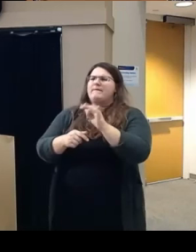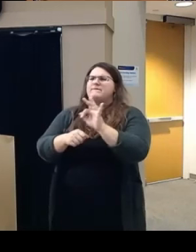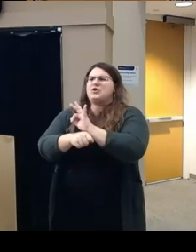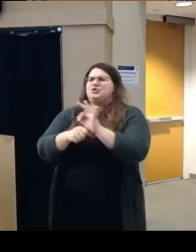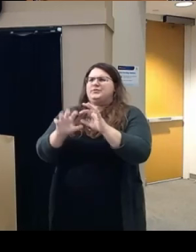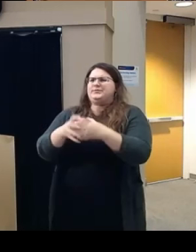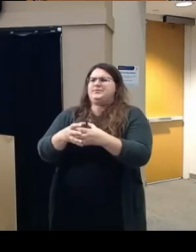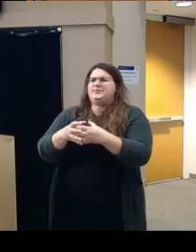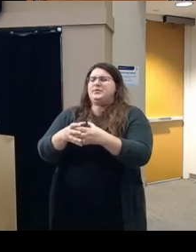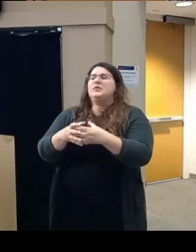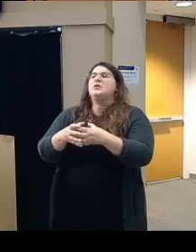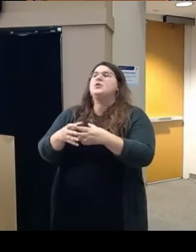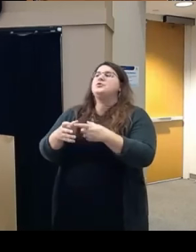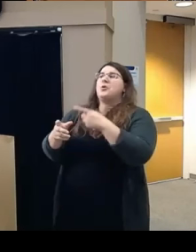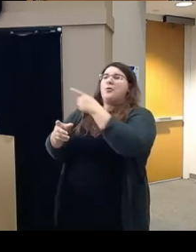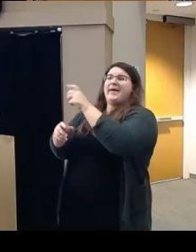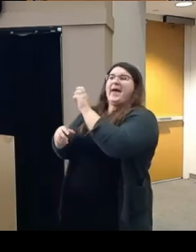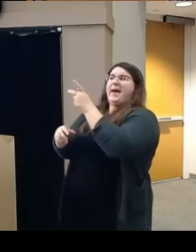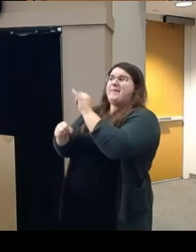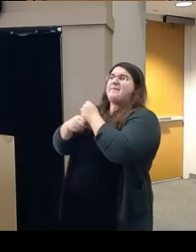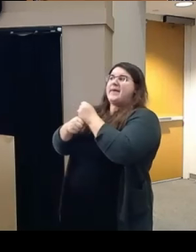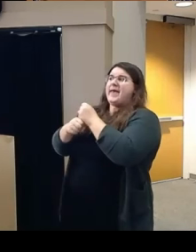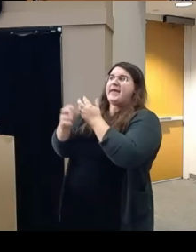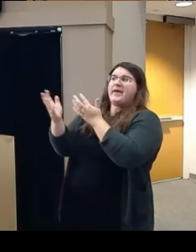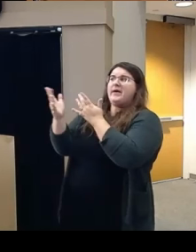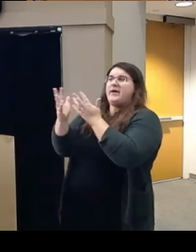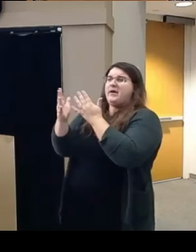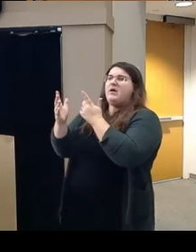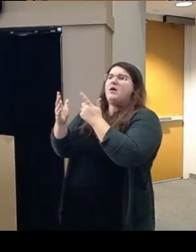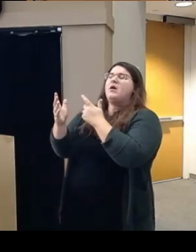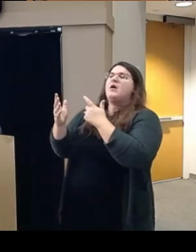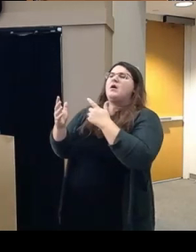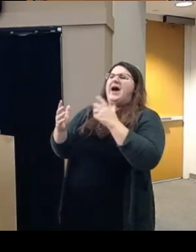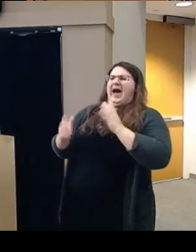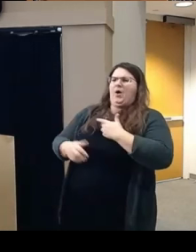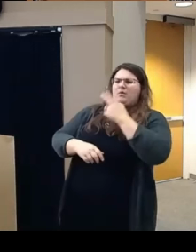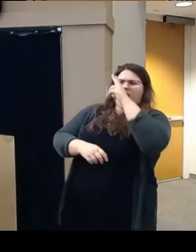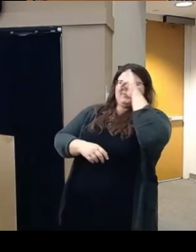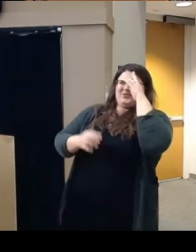a department to purchase like I said it's going to launch on November 12th and the primary functions